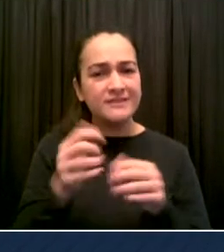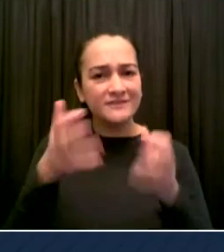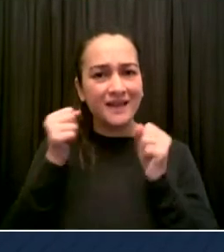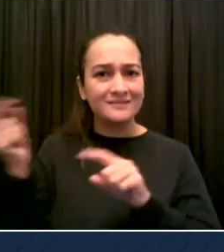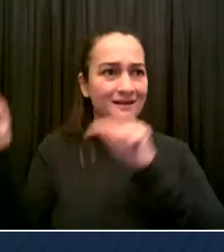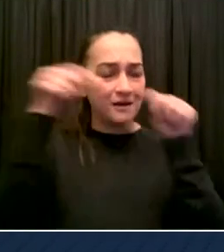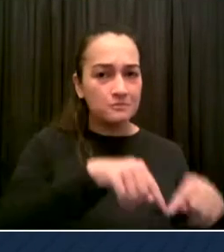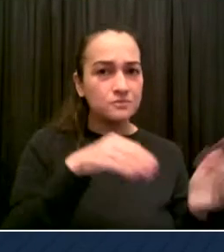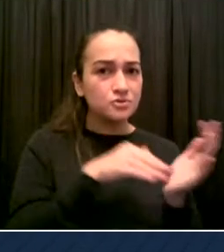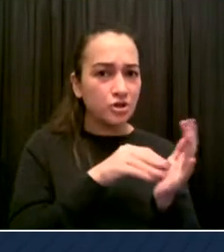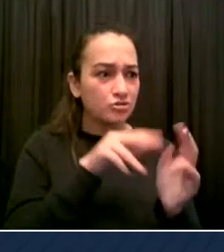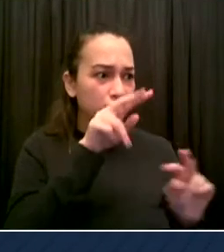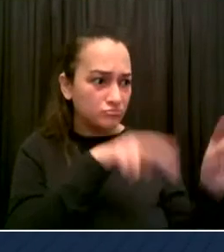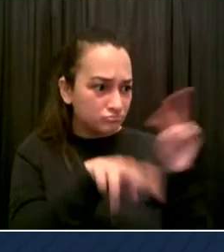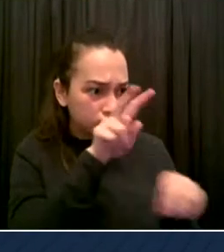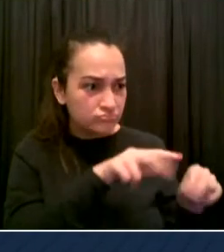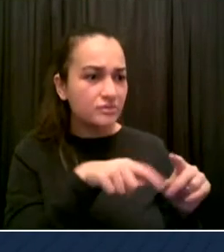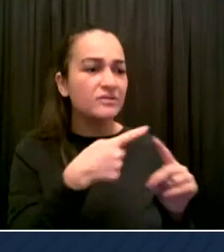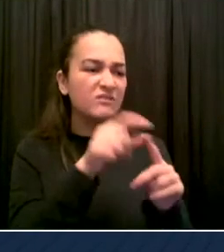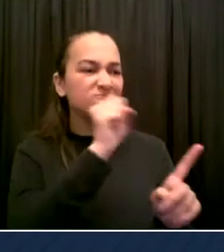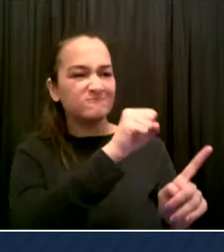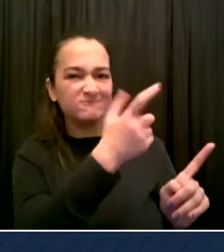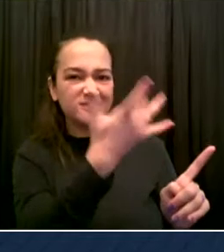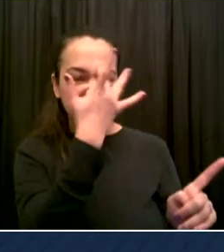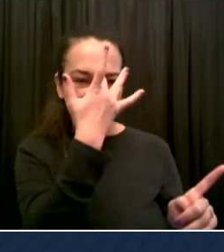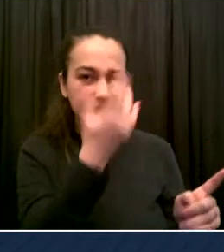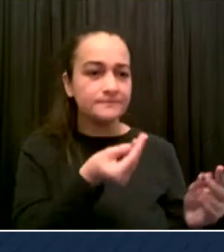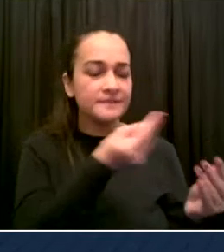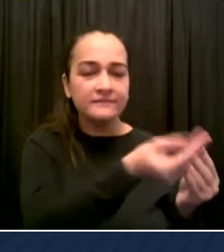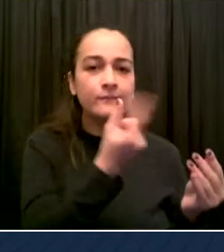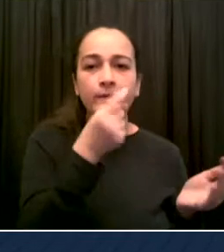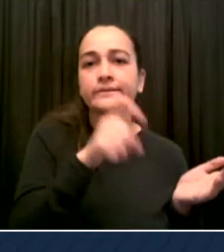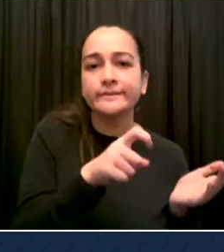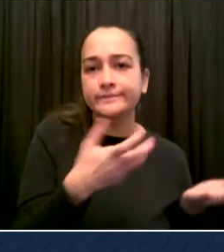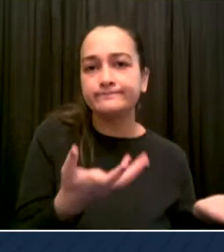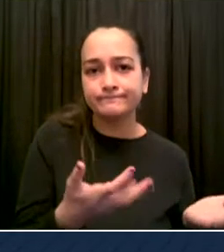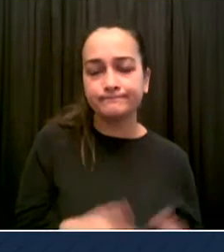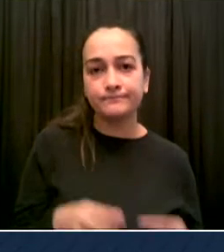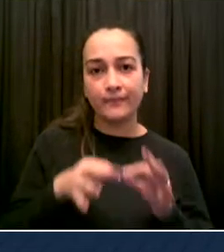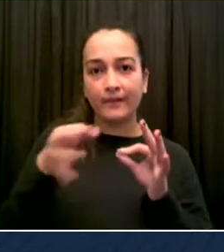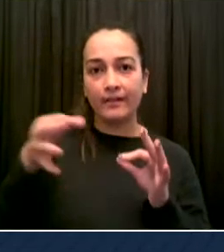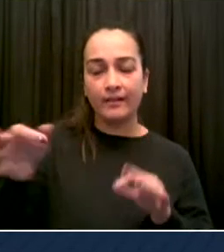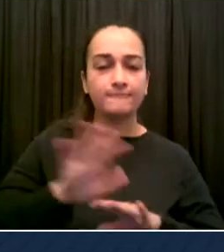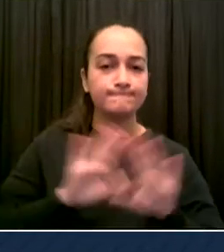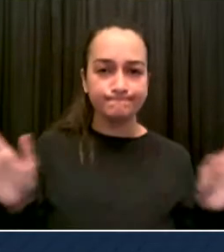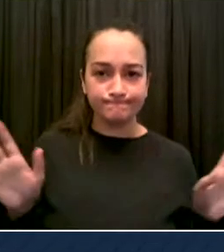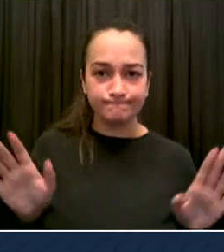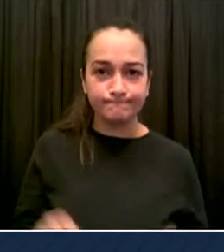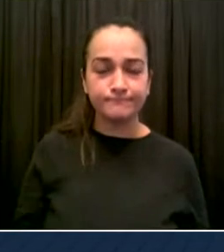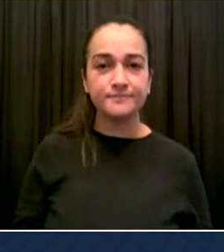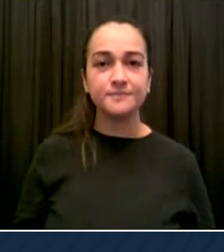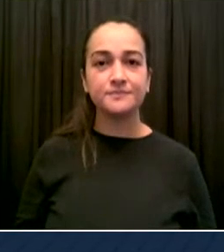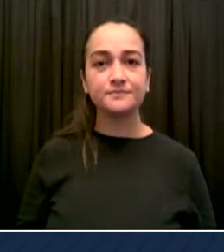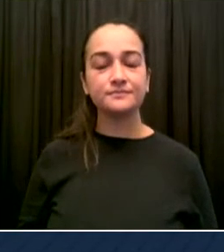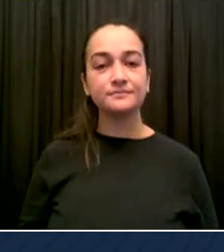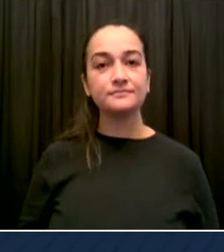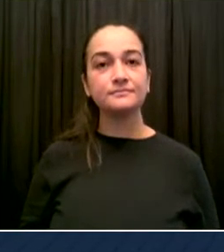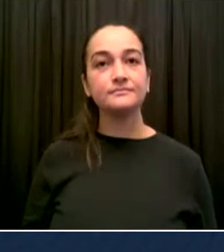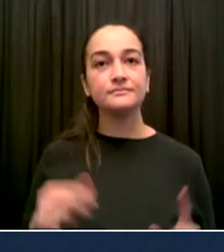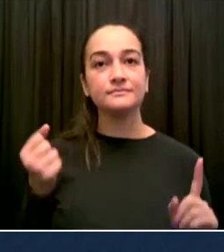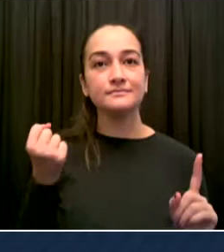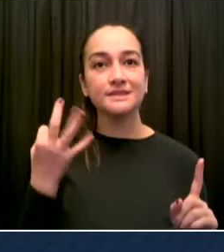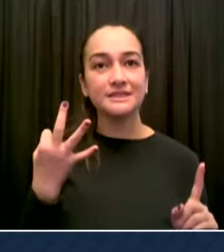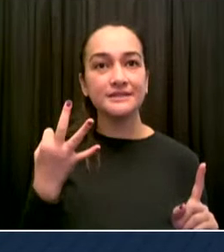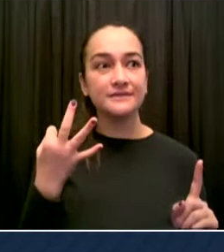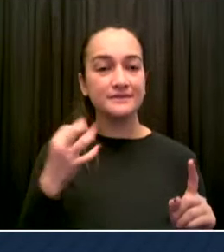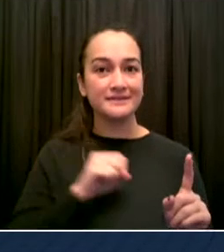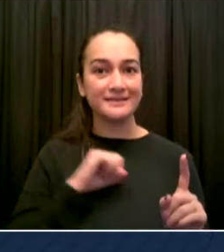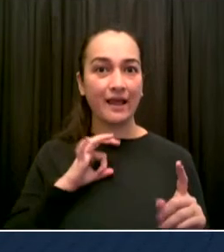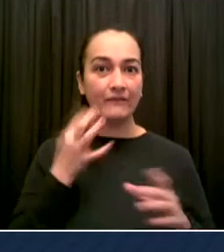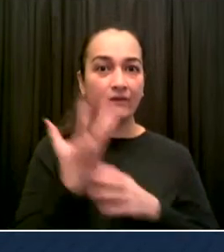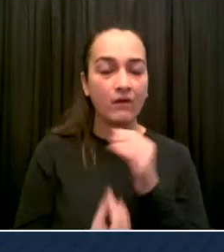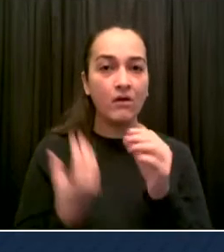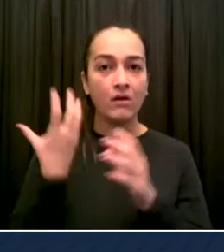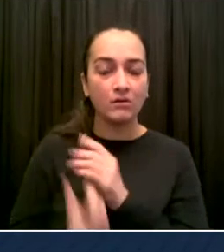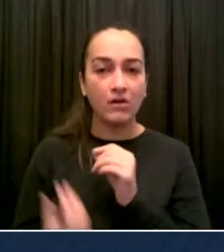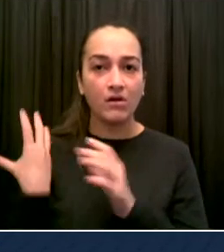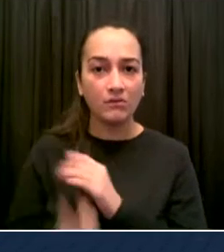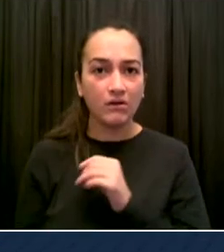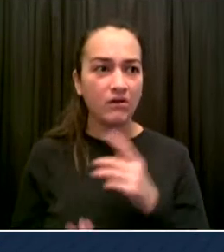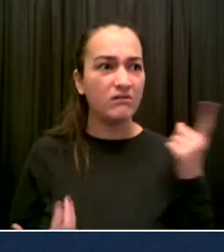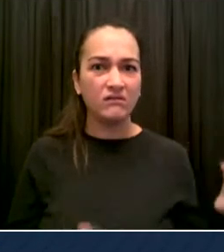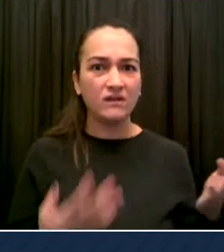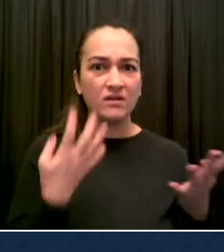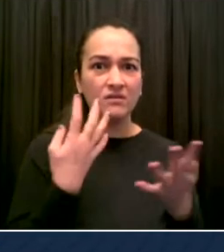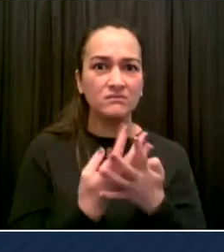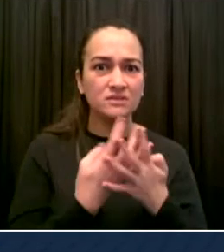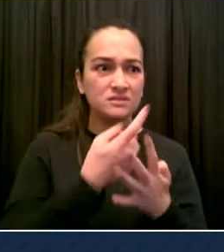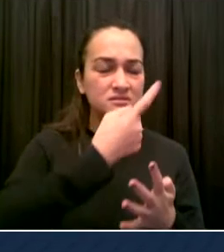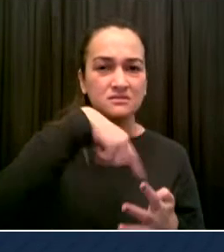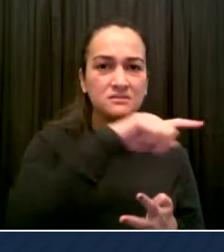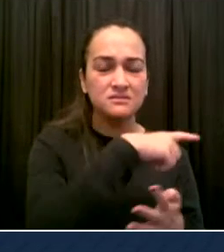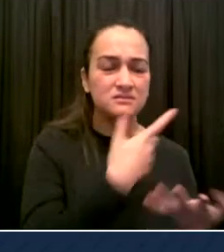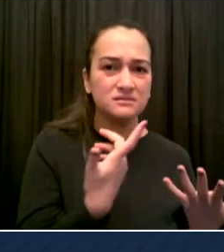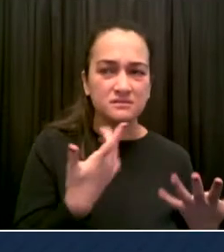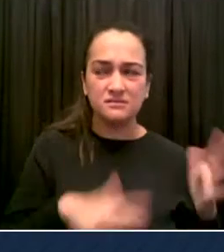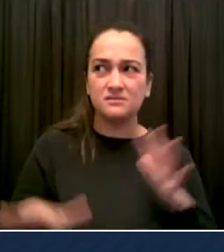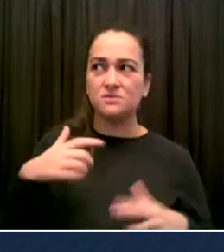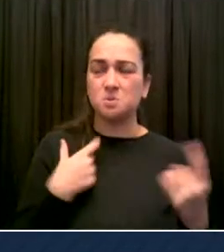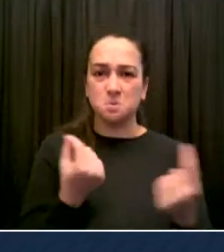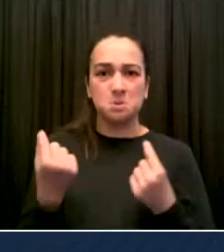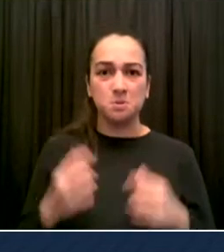AND ANY STAFF MEMBER HOW IS A